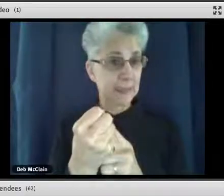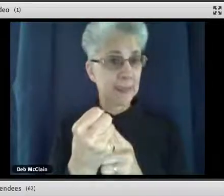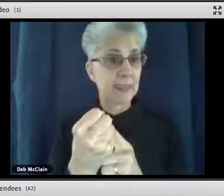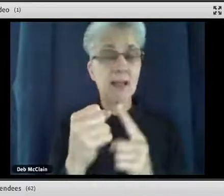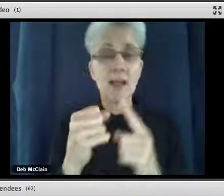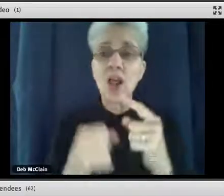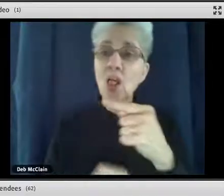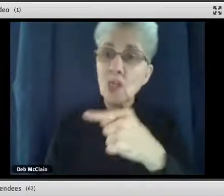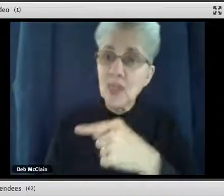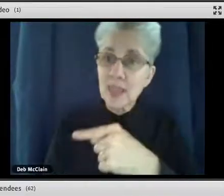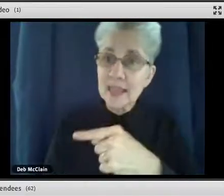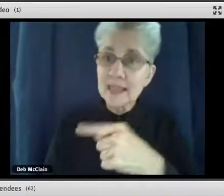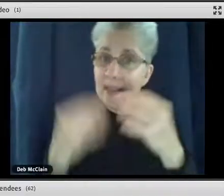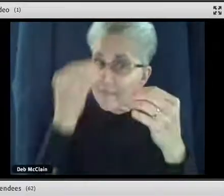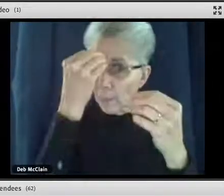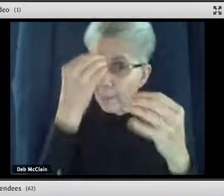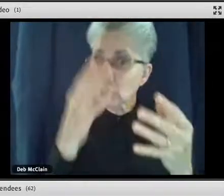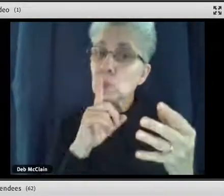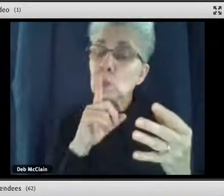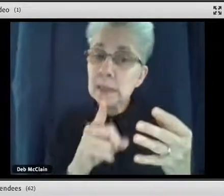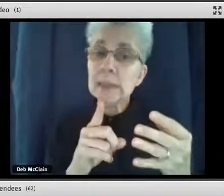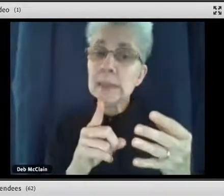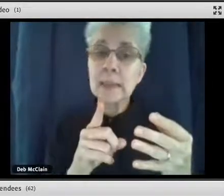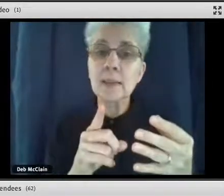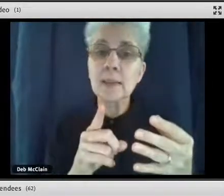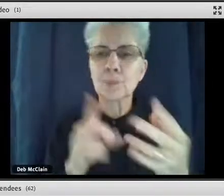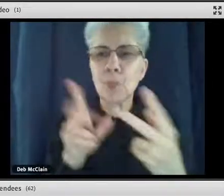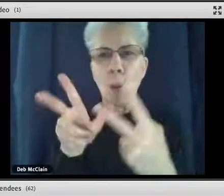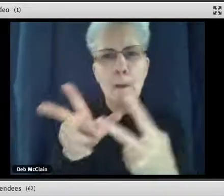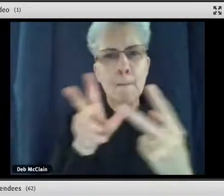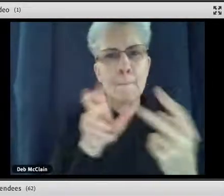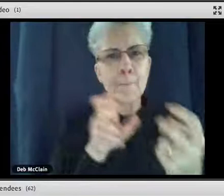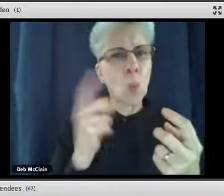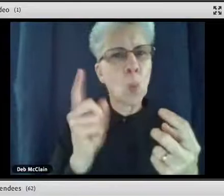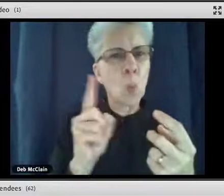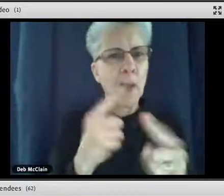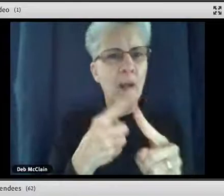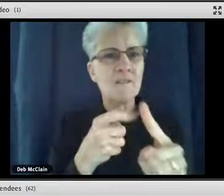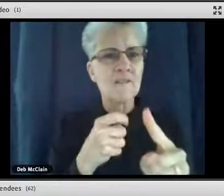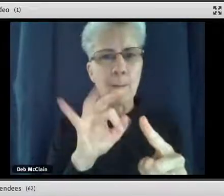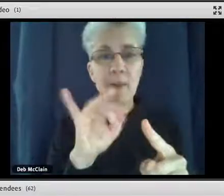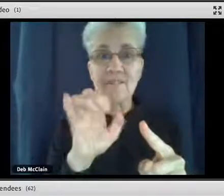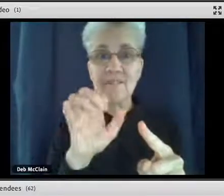this information is actually being pulled from what are called the fixed fields.